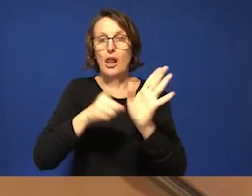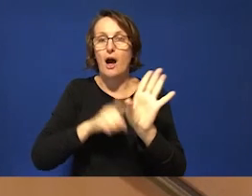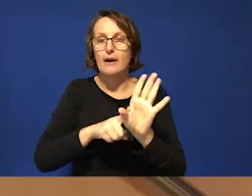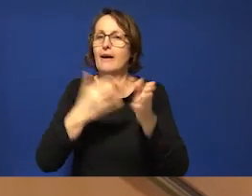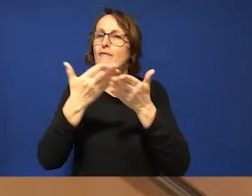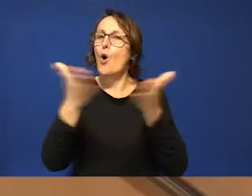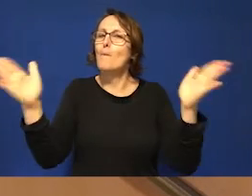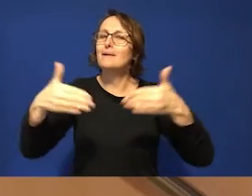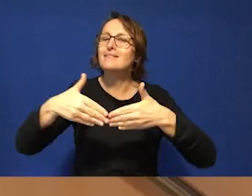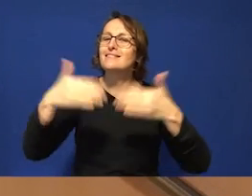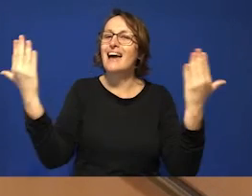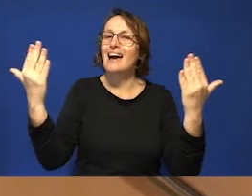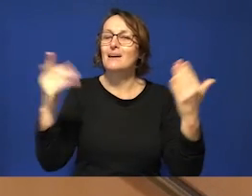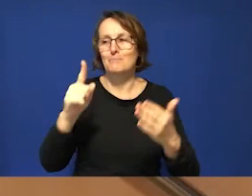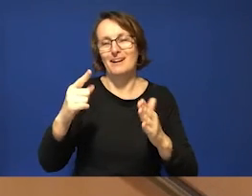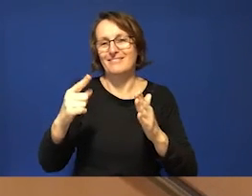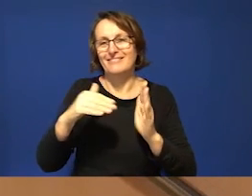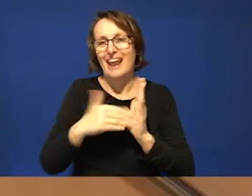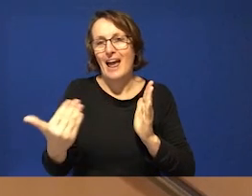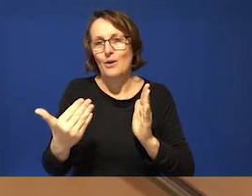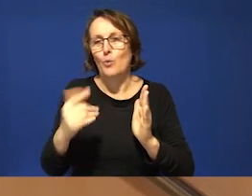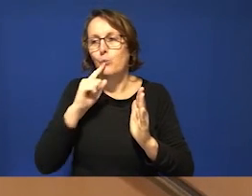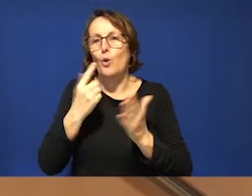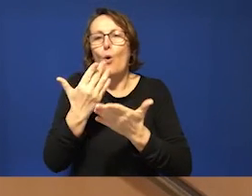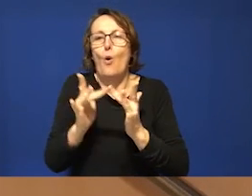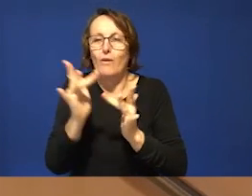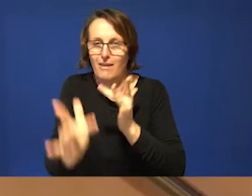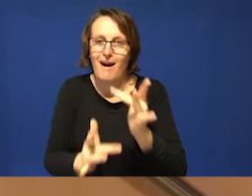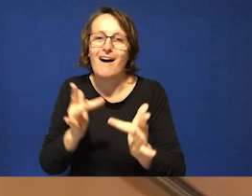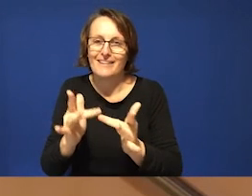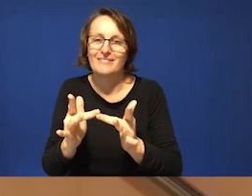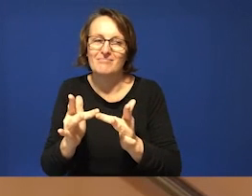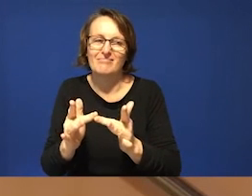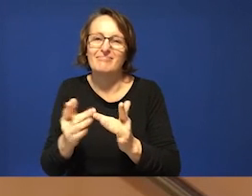where everything will be digital unlike generally when it's physical,